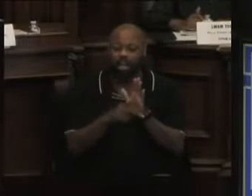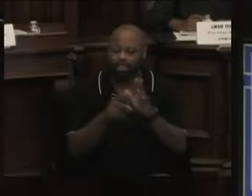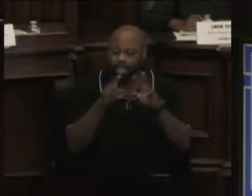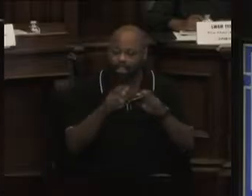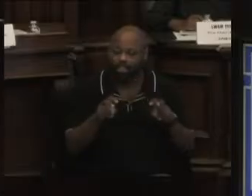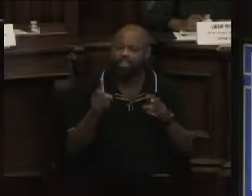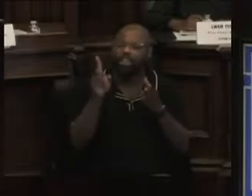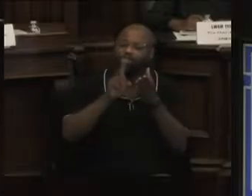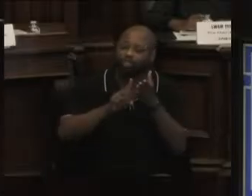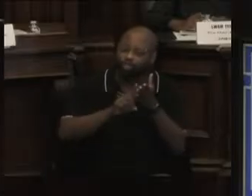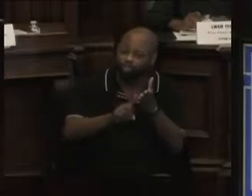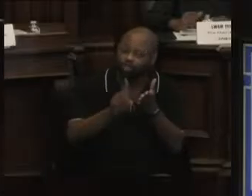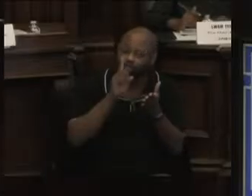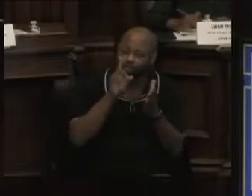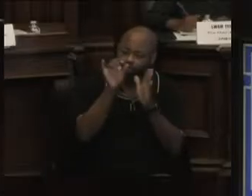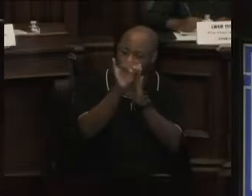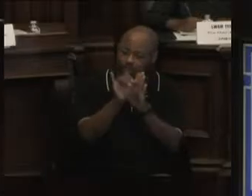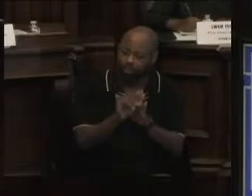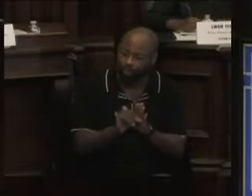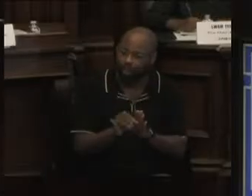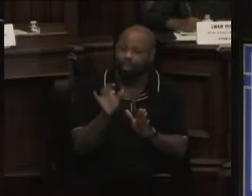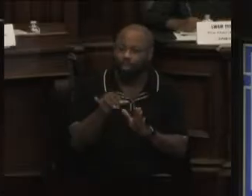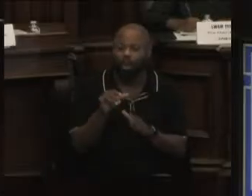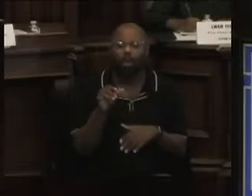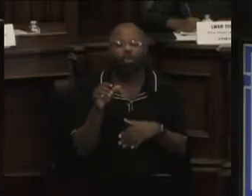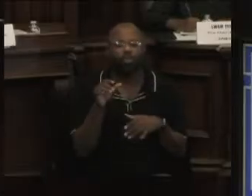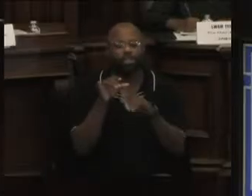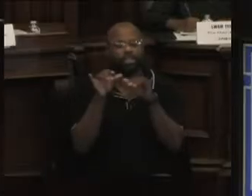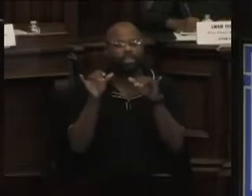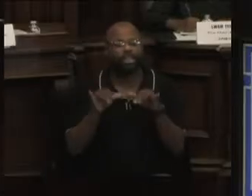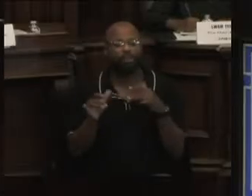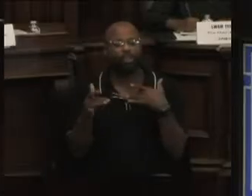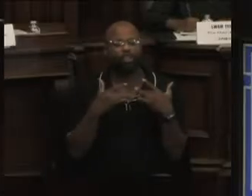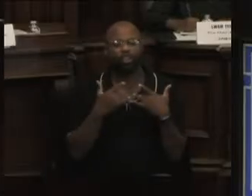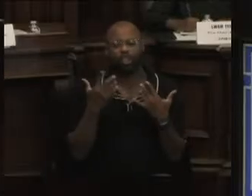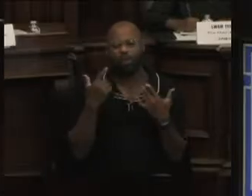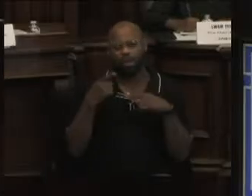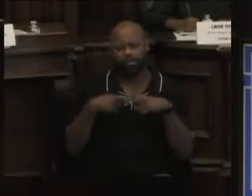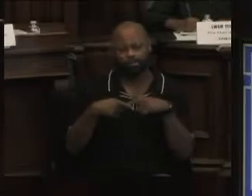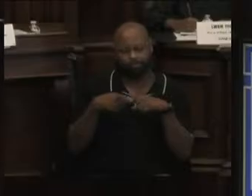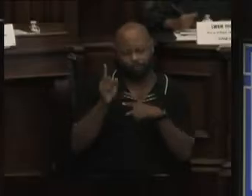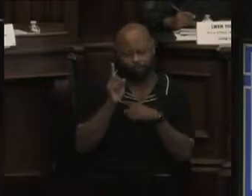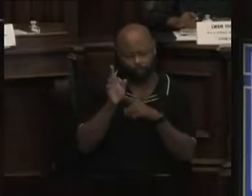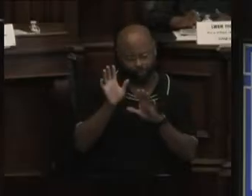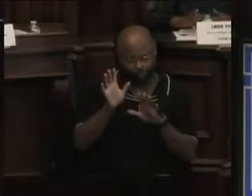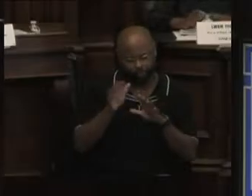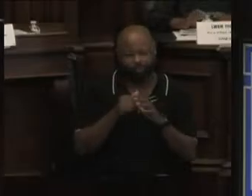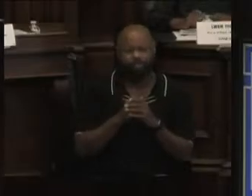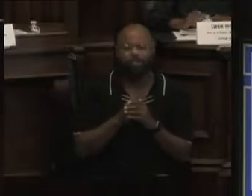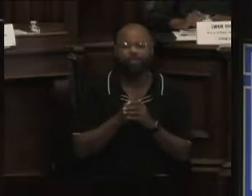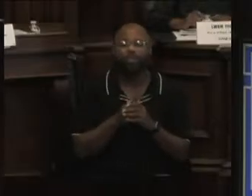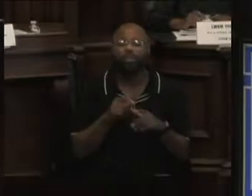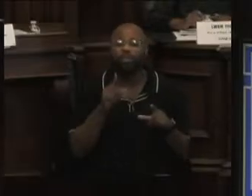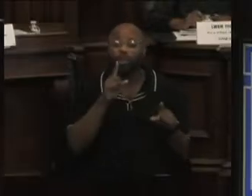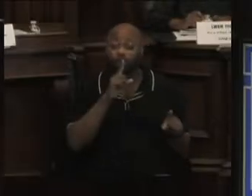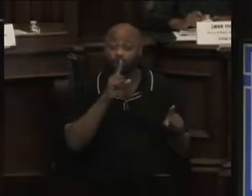reform using data trends, policy analysis, and research